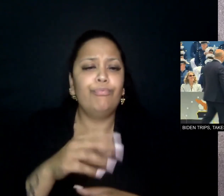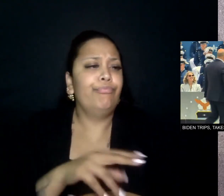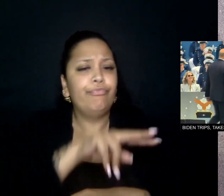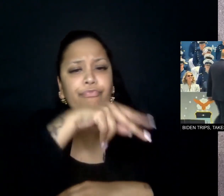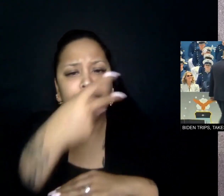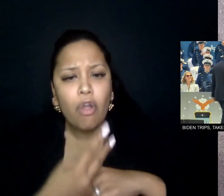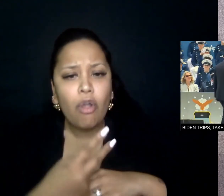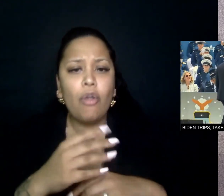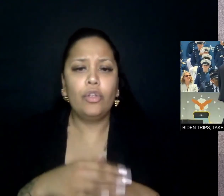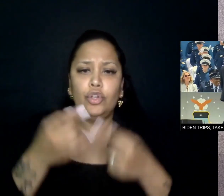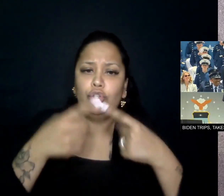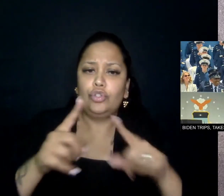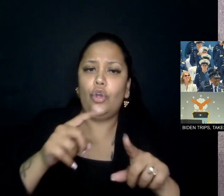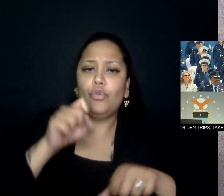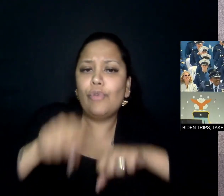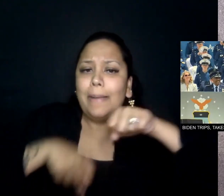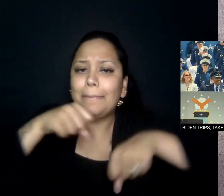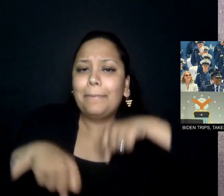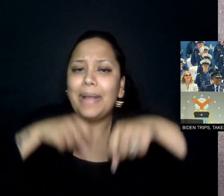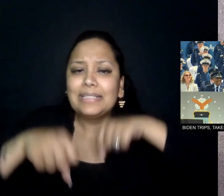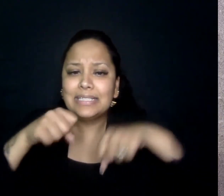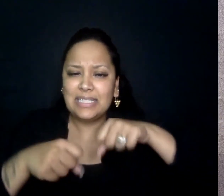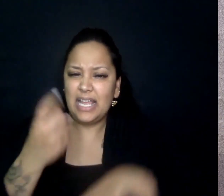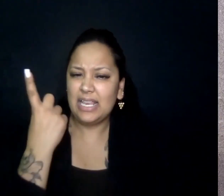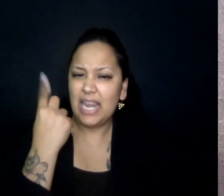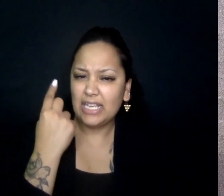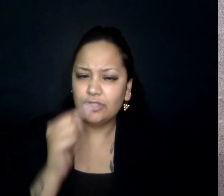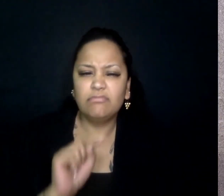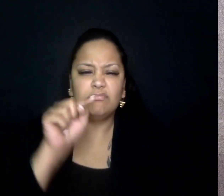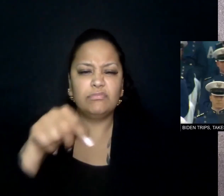They include falling to the ground during a bike ride last year in Delaware,